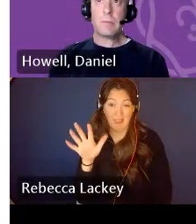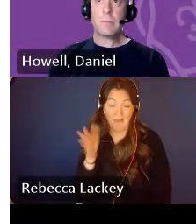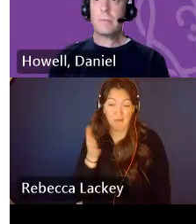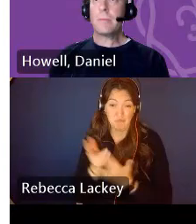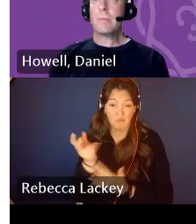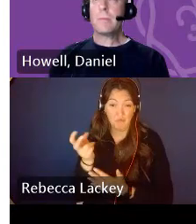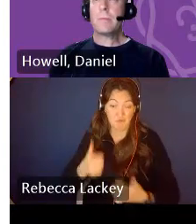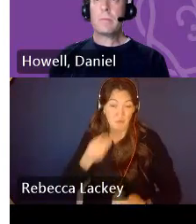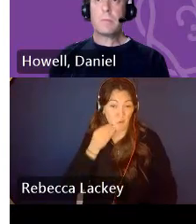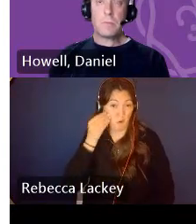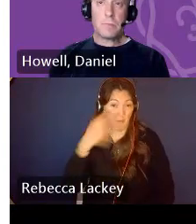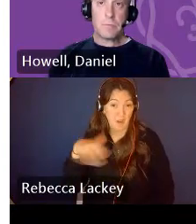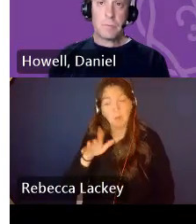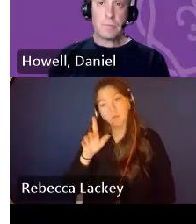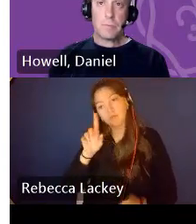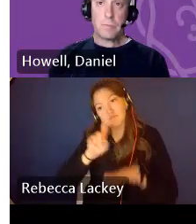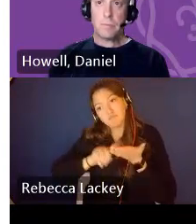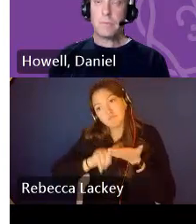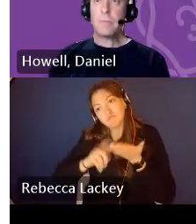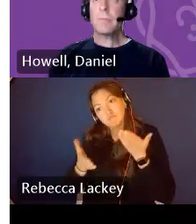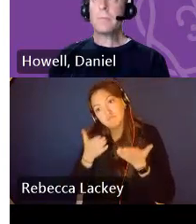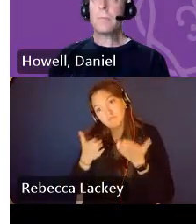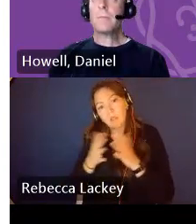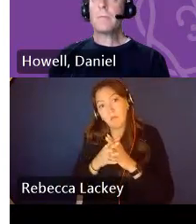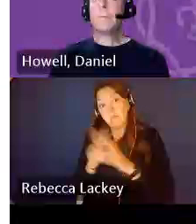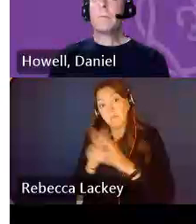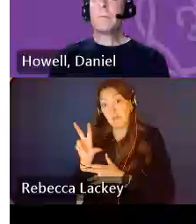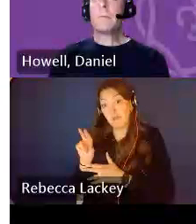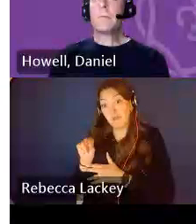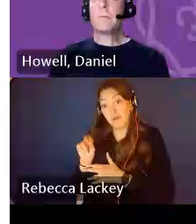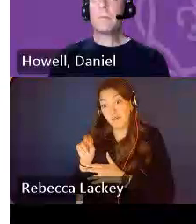but it I mean we could evaluate and see if 30 is more appropriate and if it is,